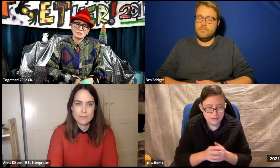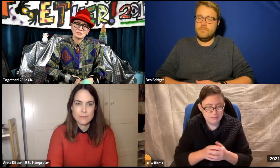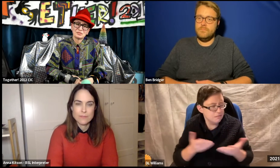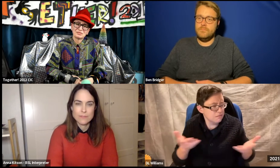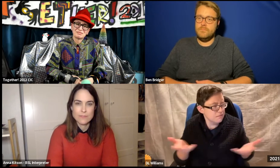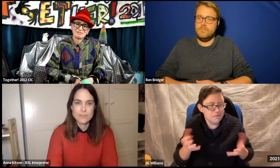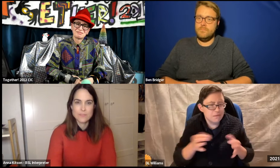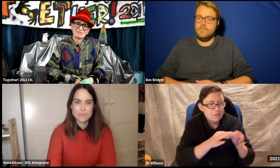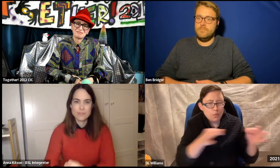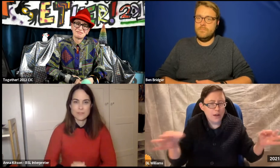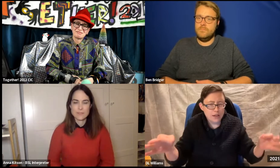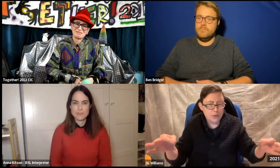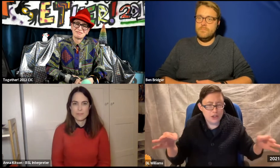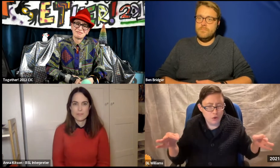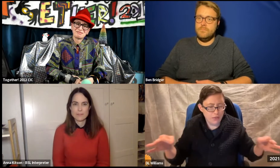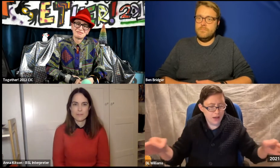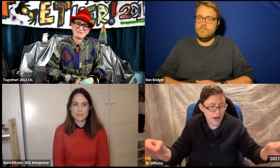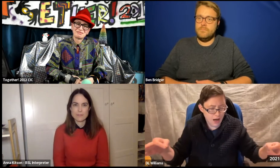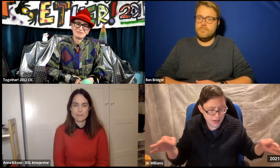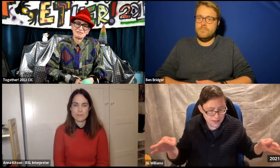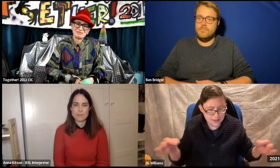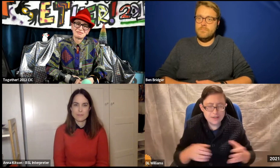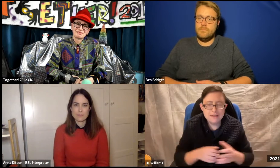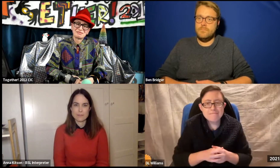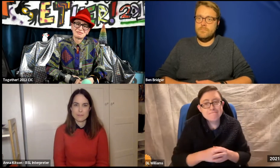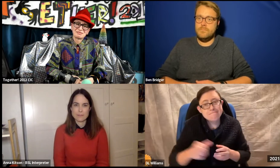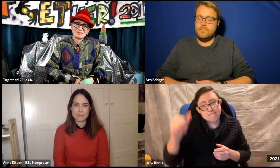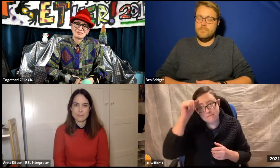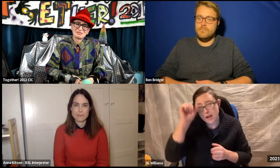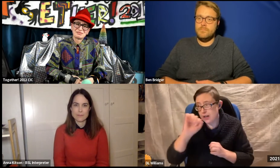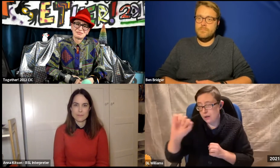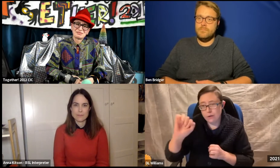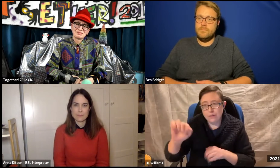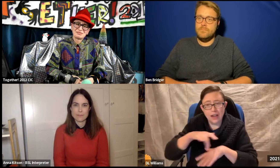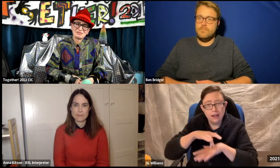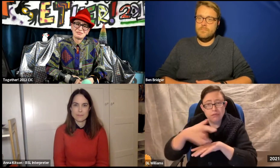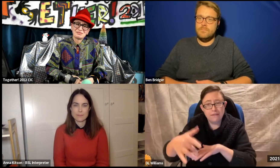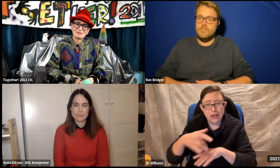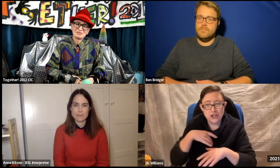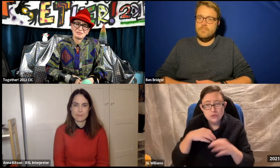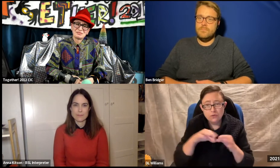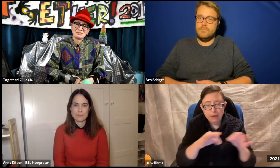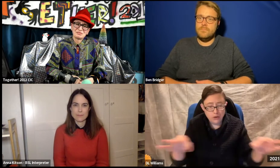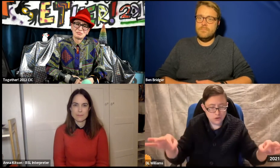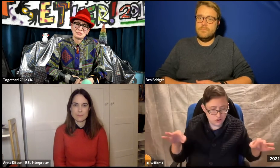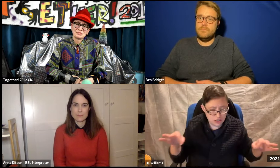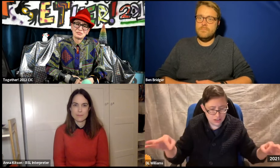Where do we draw the line? I know they have professional boundaries,